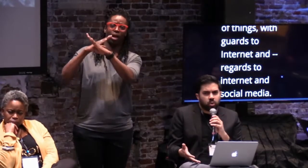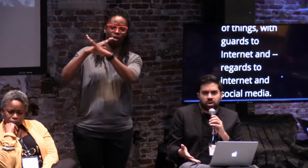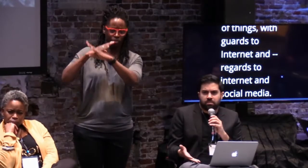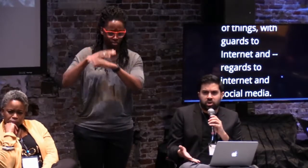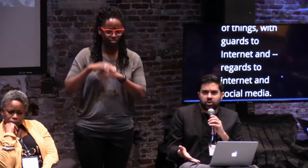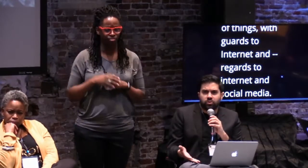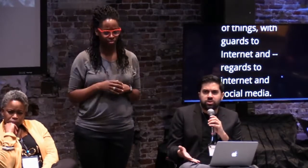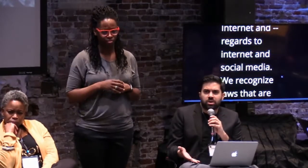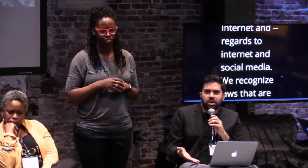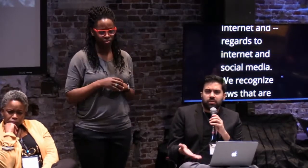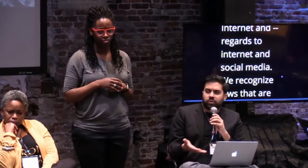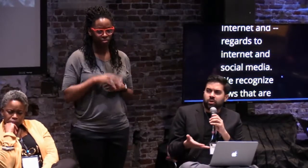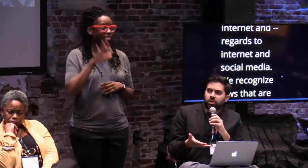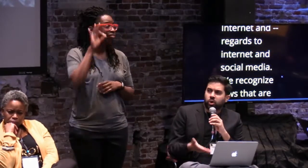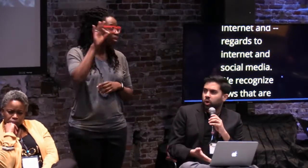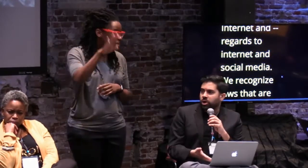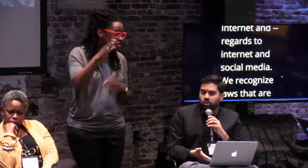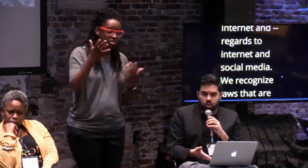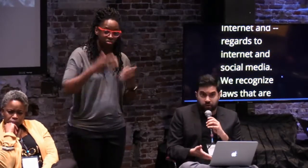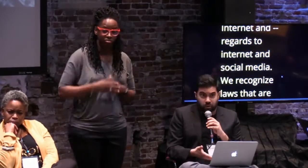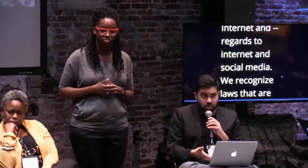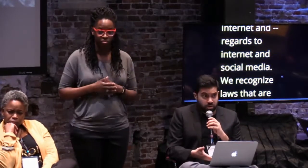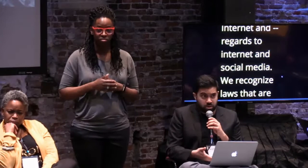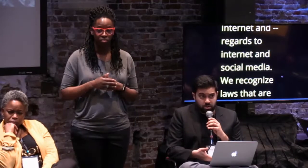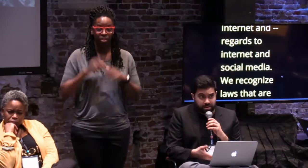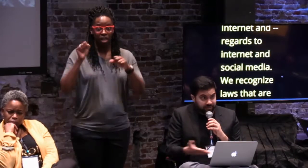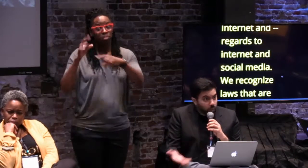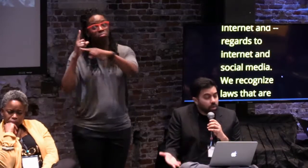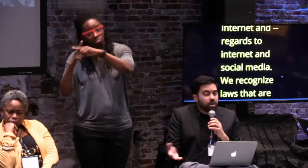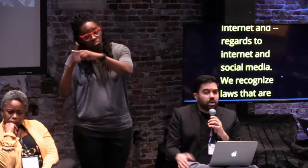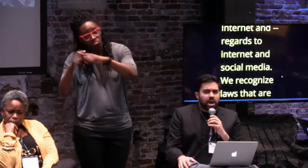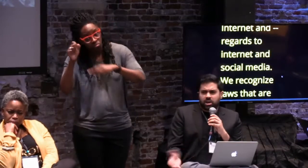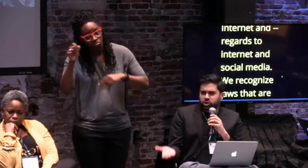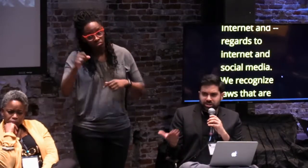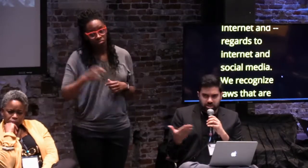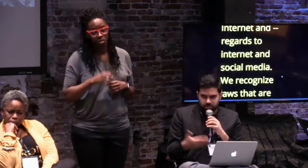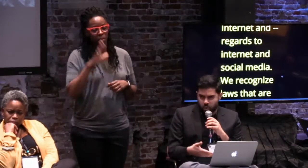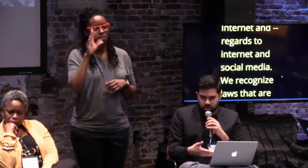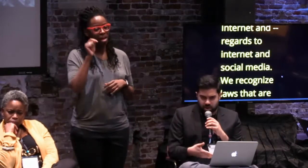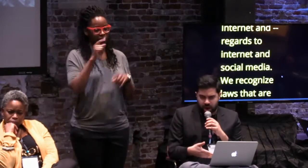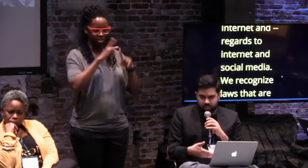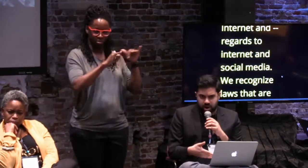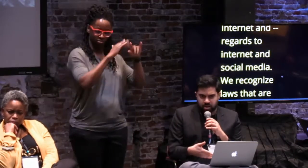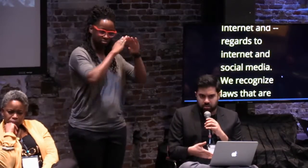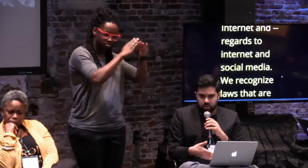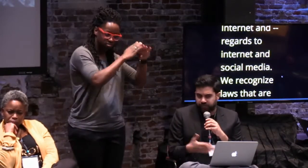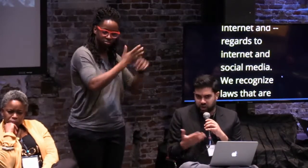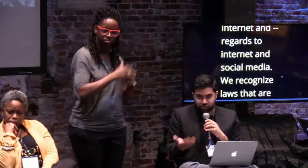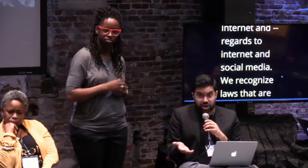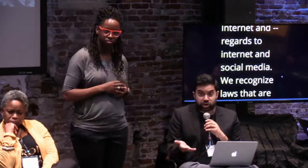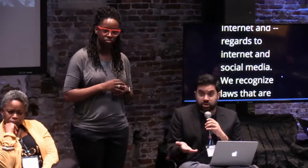where it can be used for good or for evil. I know just this morning we had that horrific tragedy